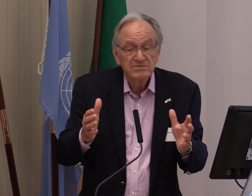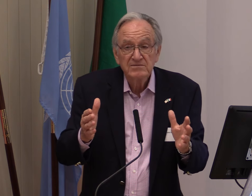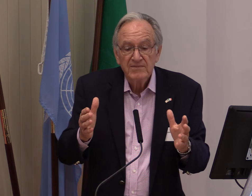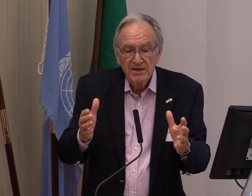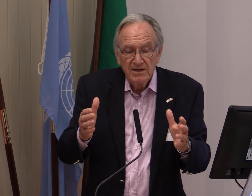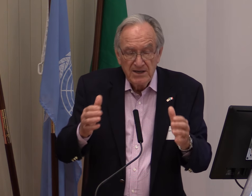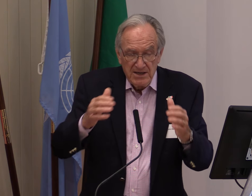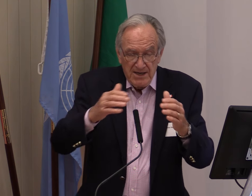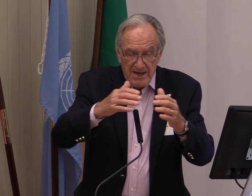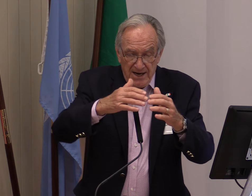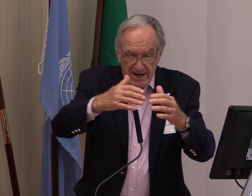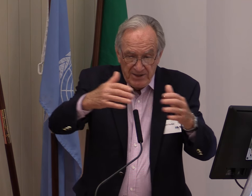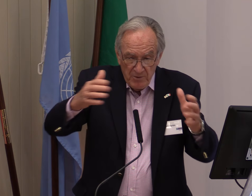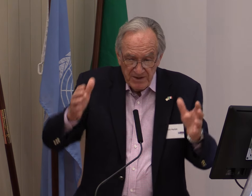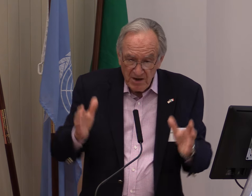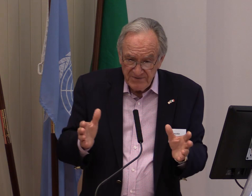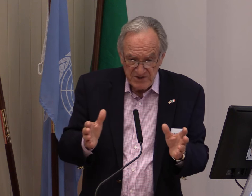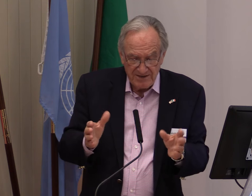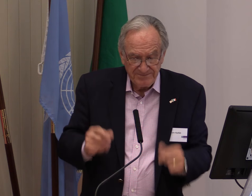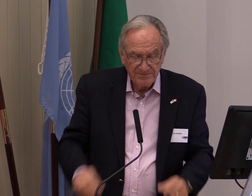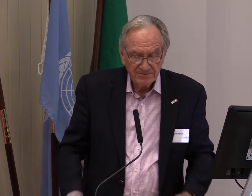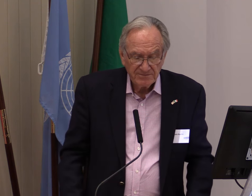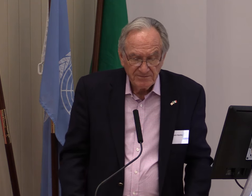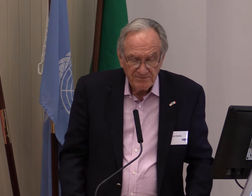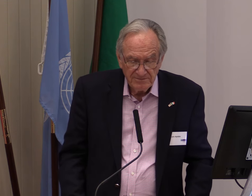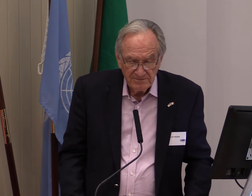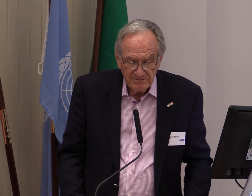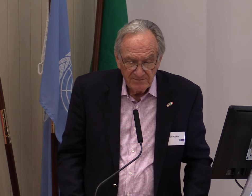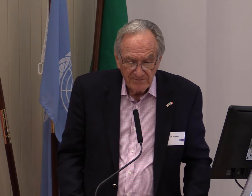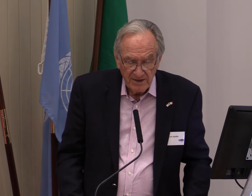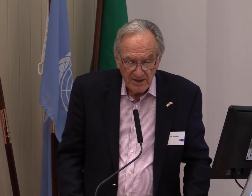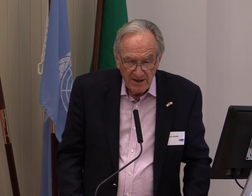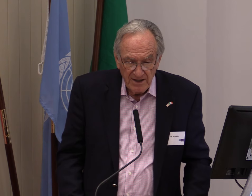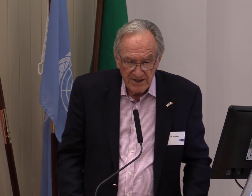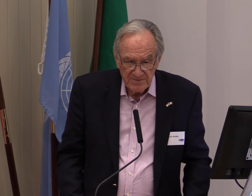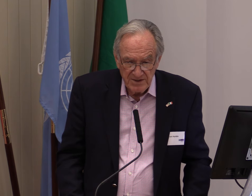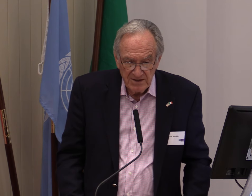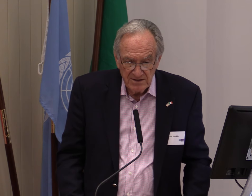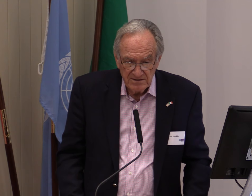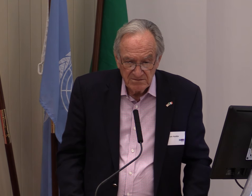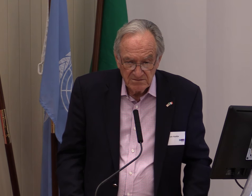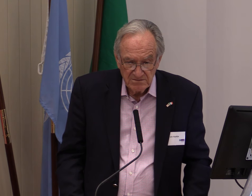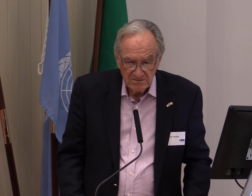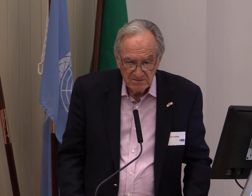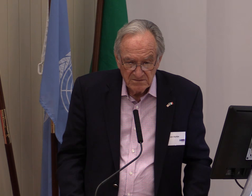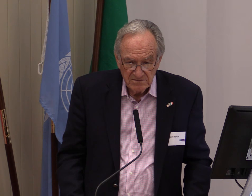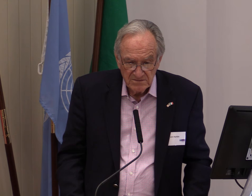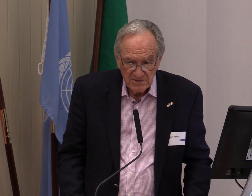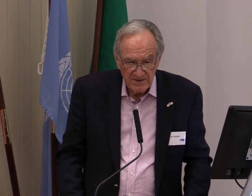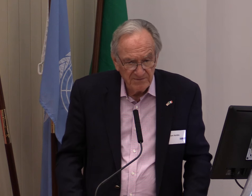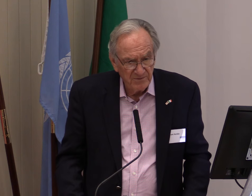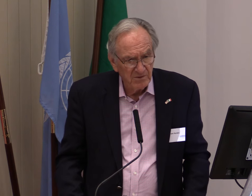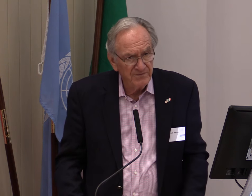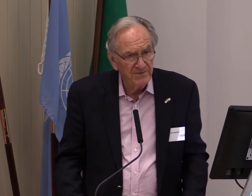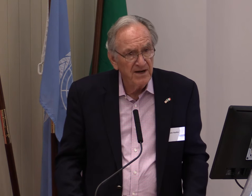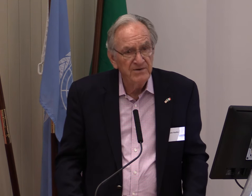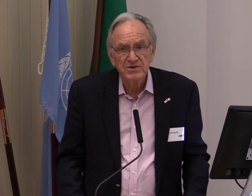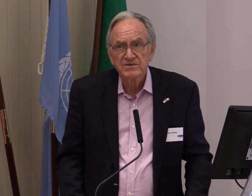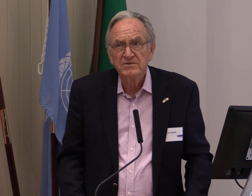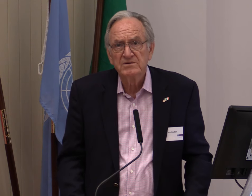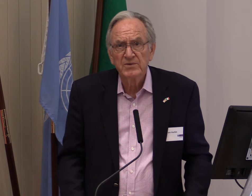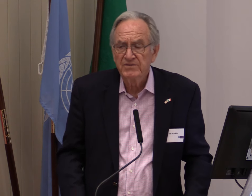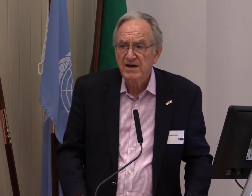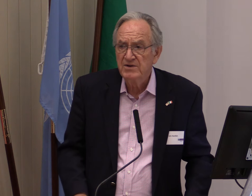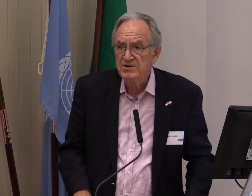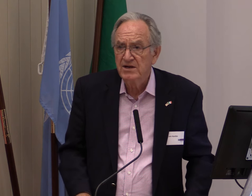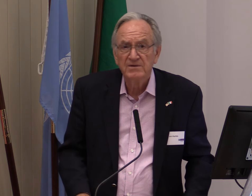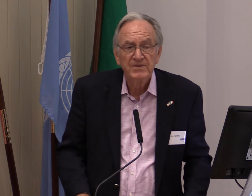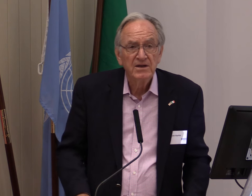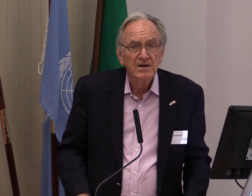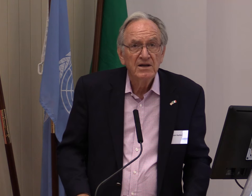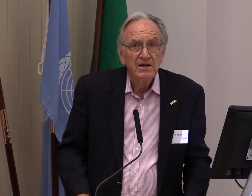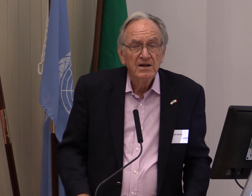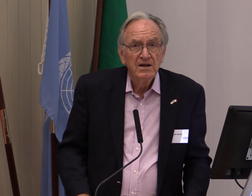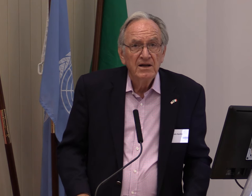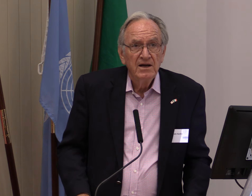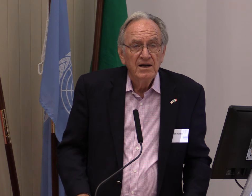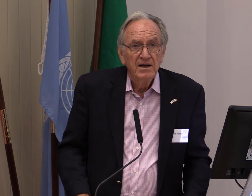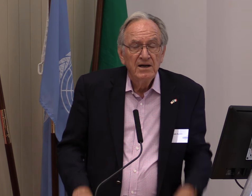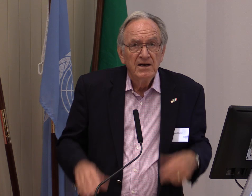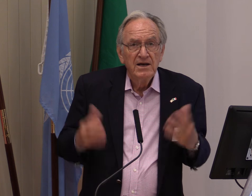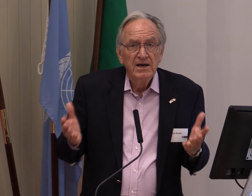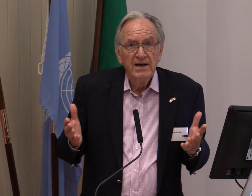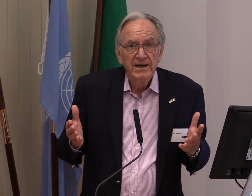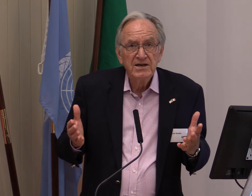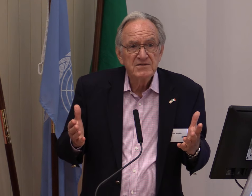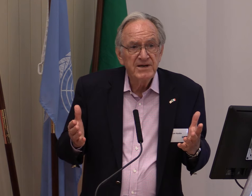They opened a coffee shop, and that's been I think four to five years now, and it has